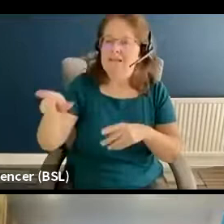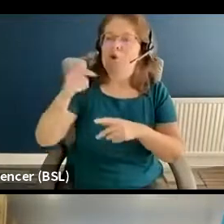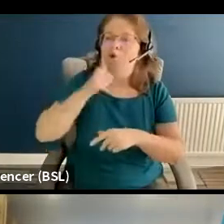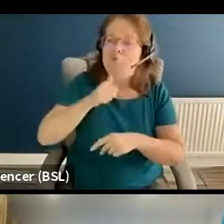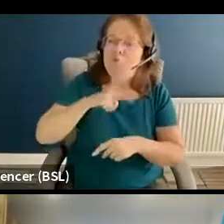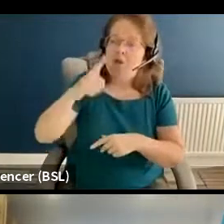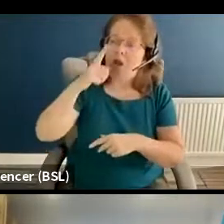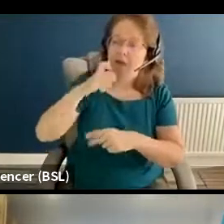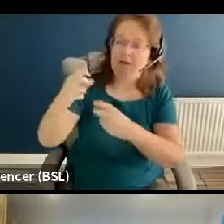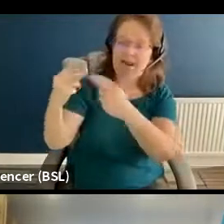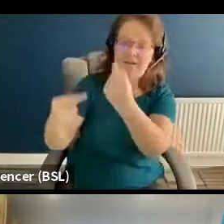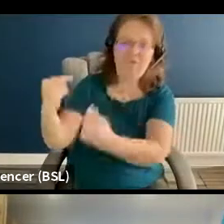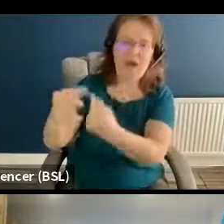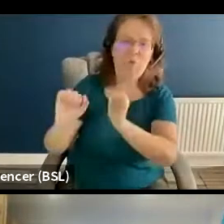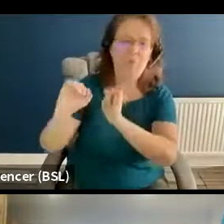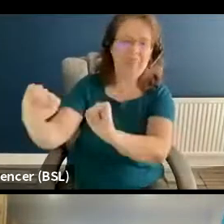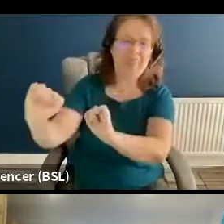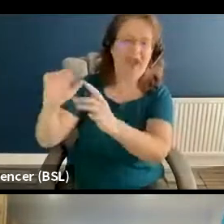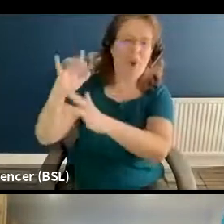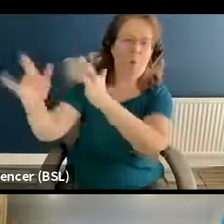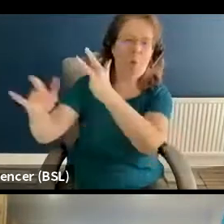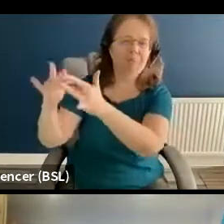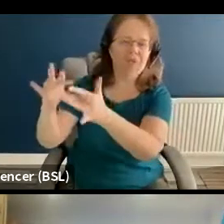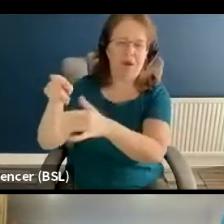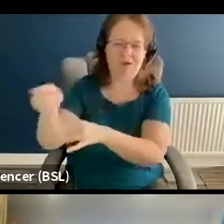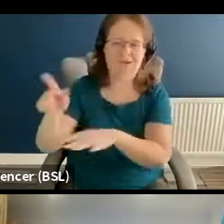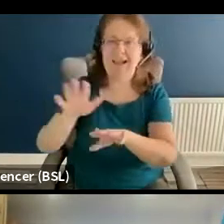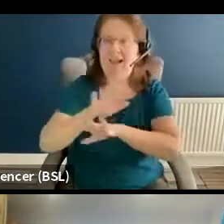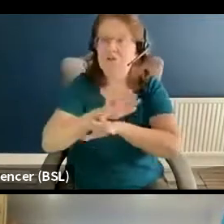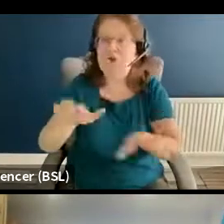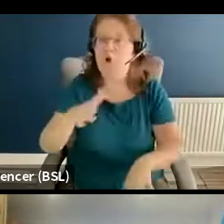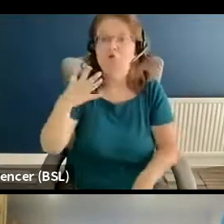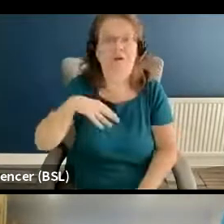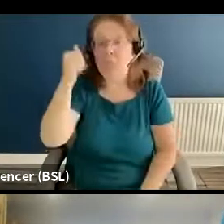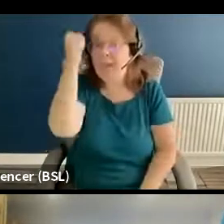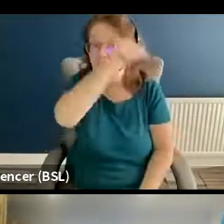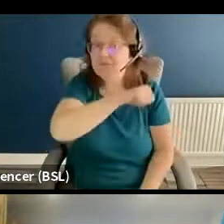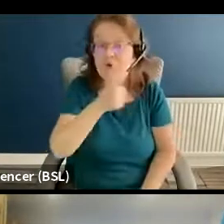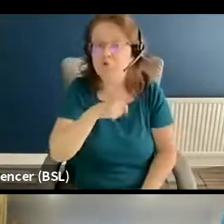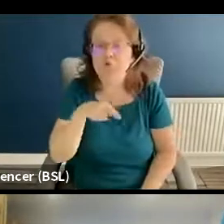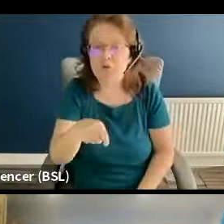And it doesn't take an accessibility expert to use these another one that we use regularly